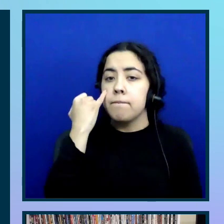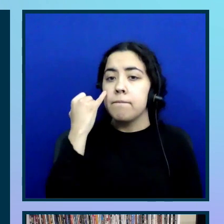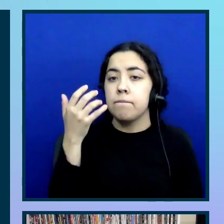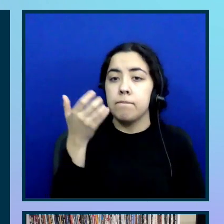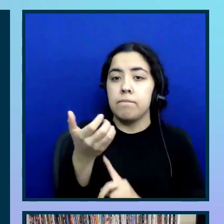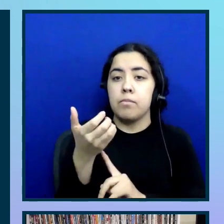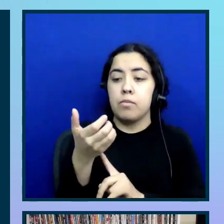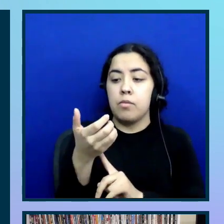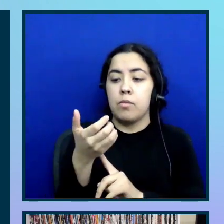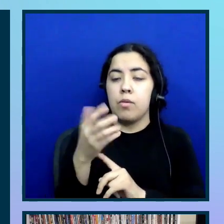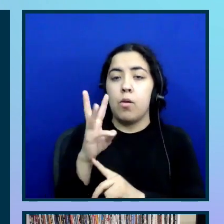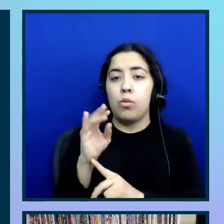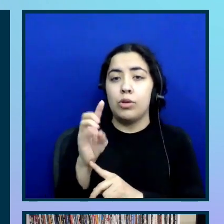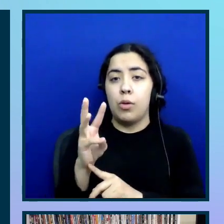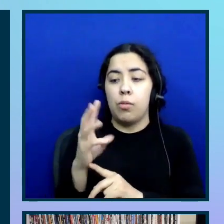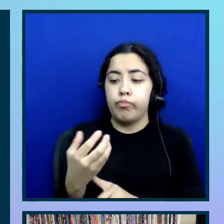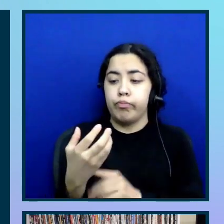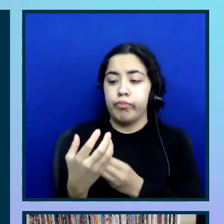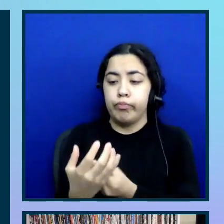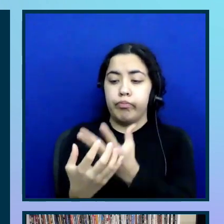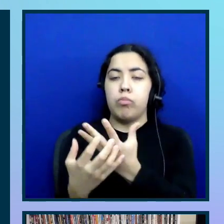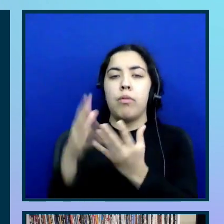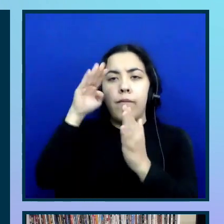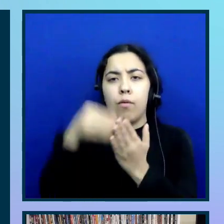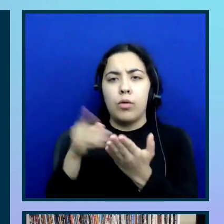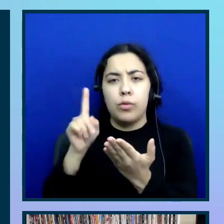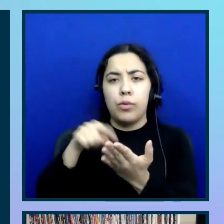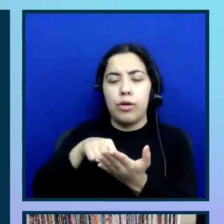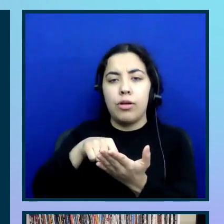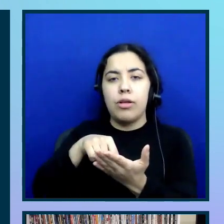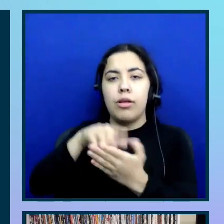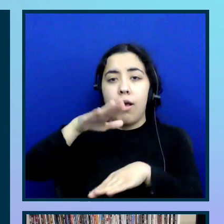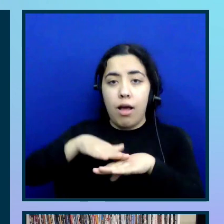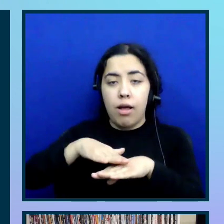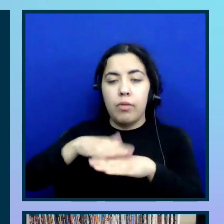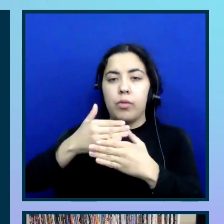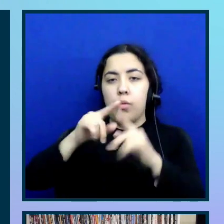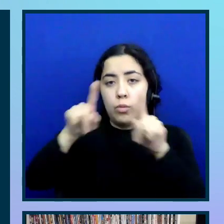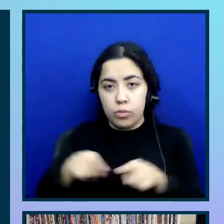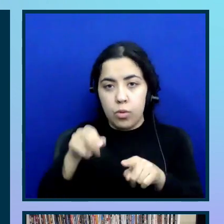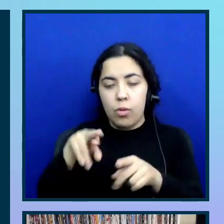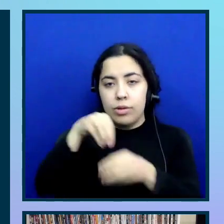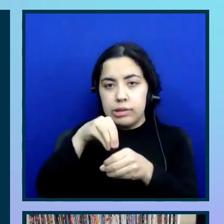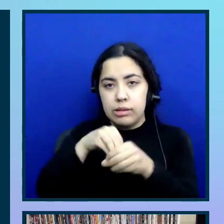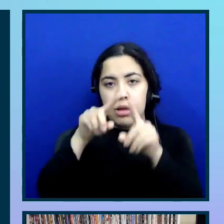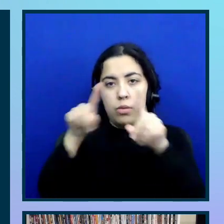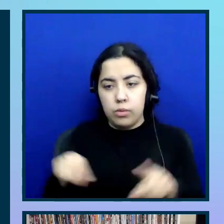focus must be placed on or inside of the model window in order to bring this new context awareness to the user.